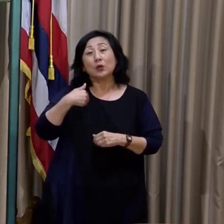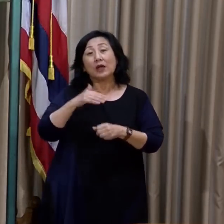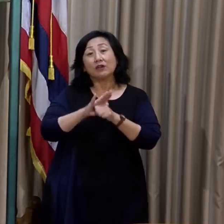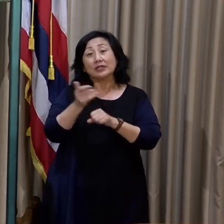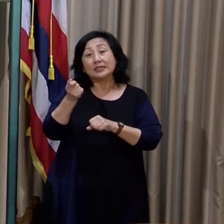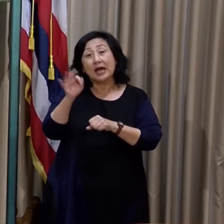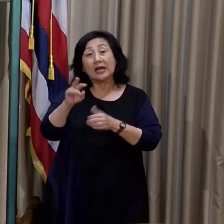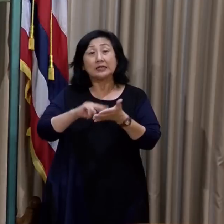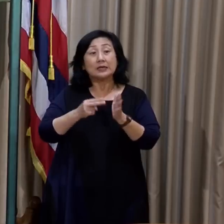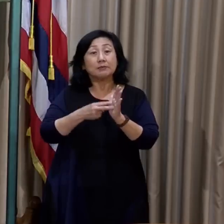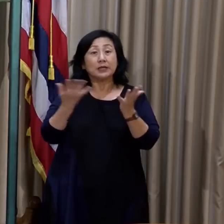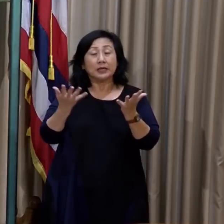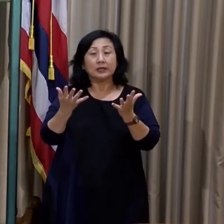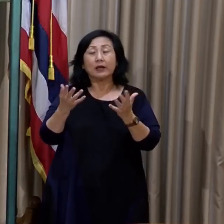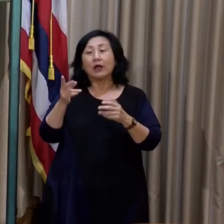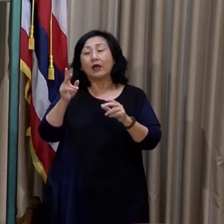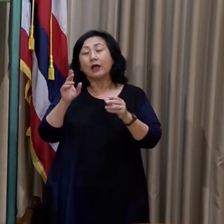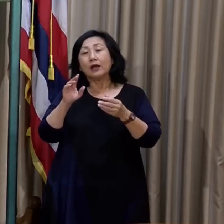CAPITA, GREAT OUTCOMES IN THE